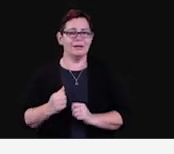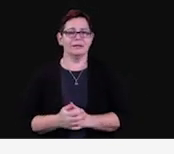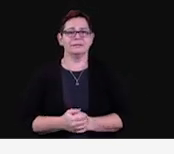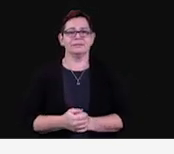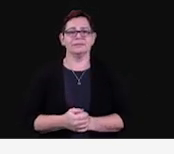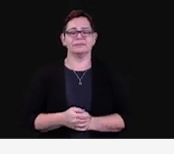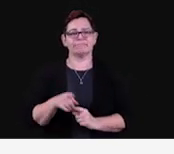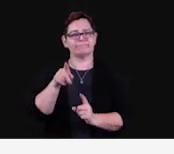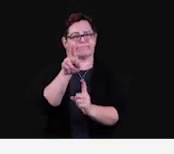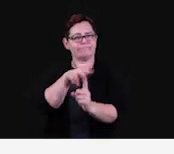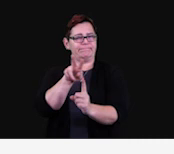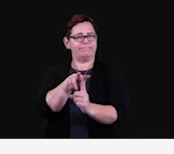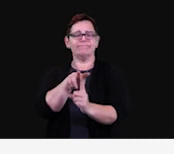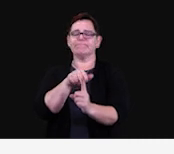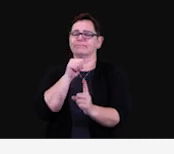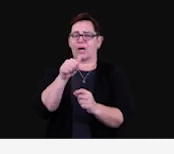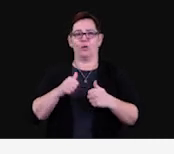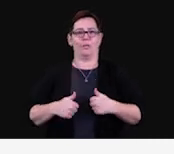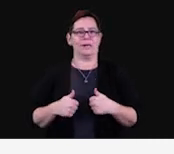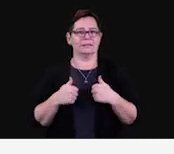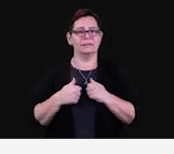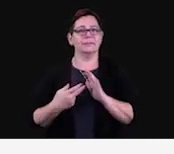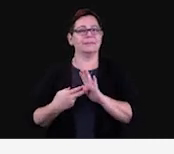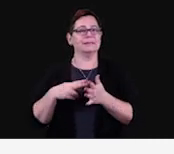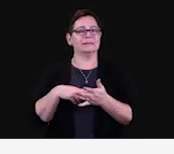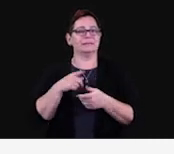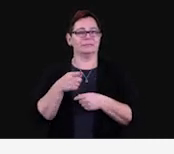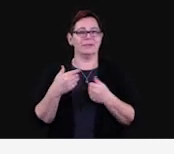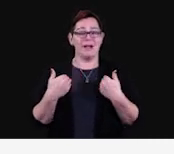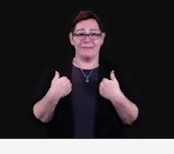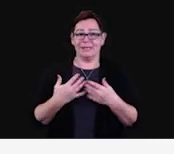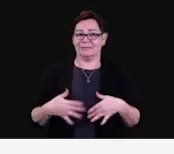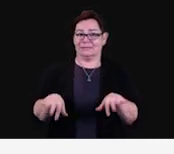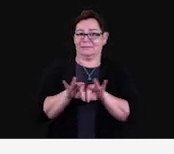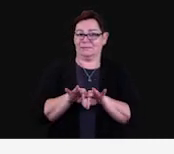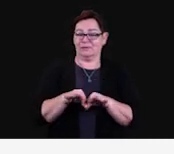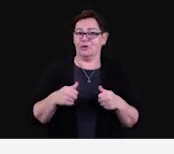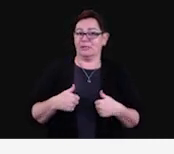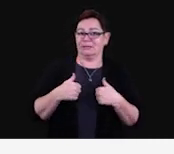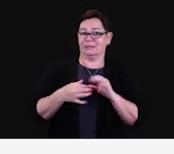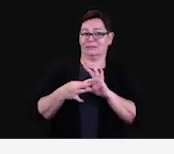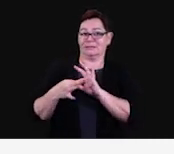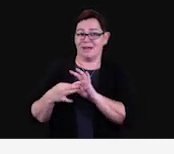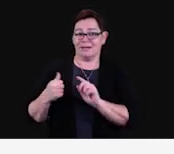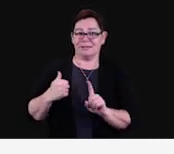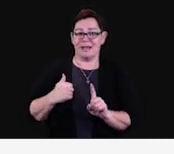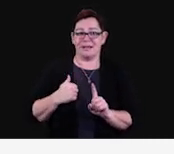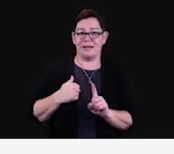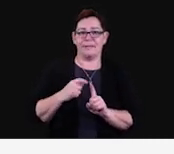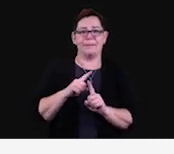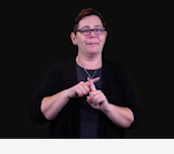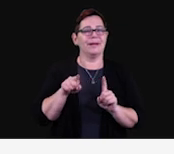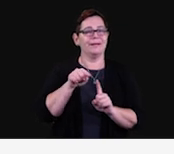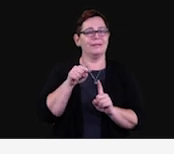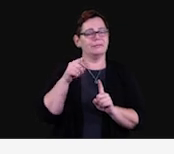with Canada but are considered a resident of another country with which Canada has a tax treaty.